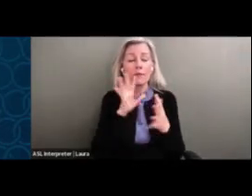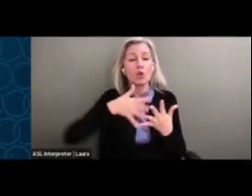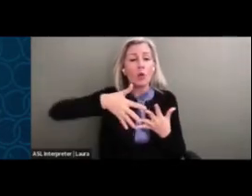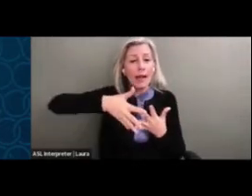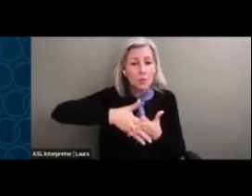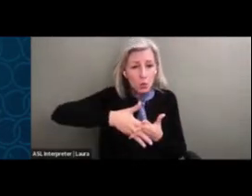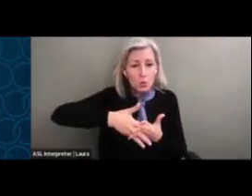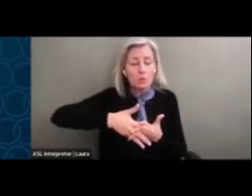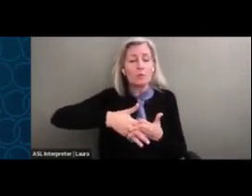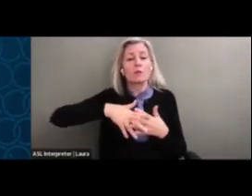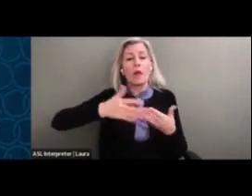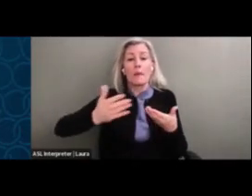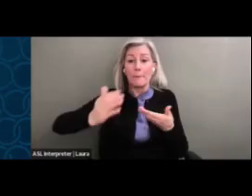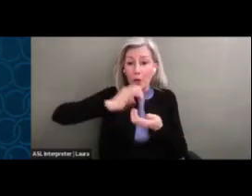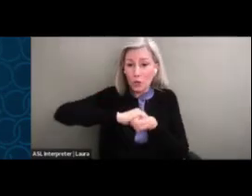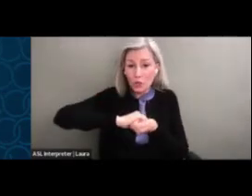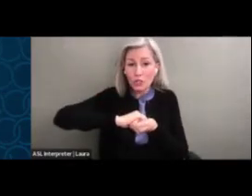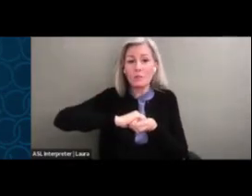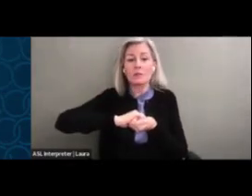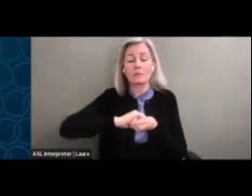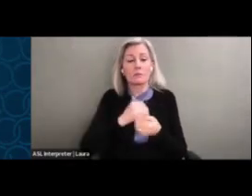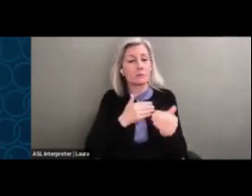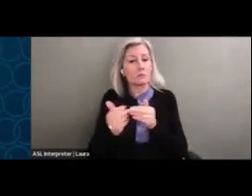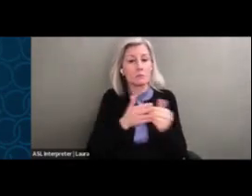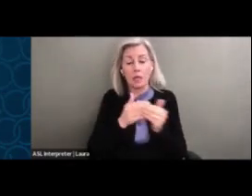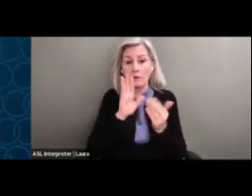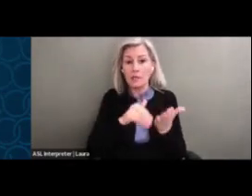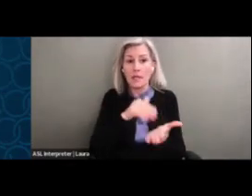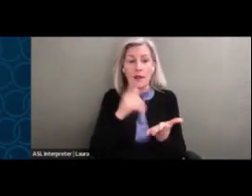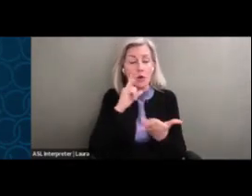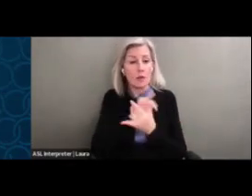I will just end by saying that it's really important for grassroots